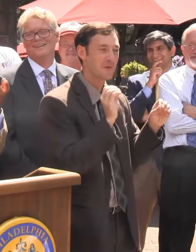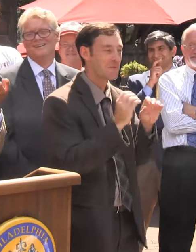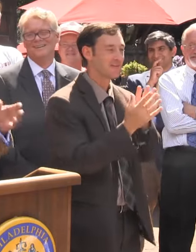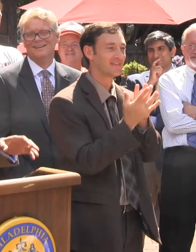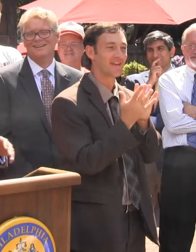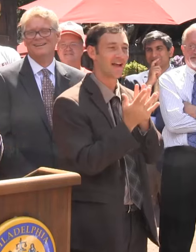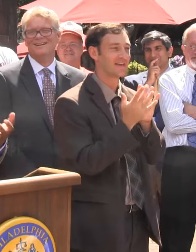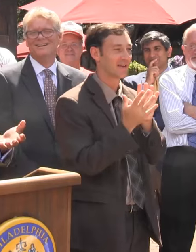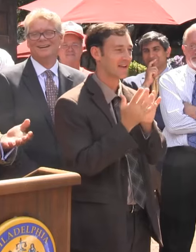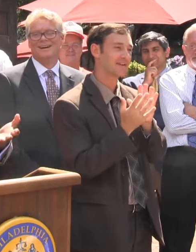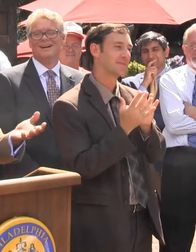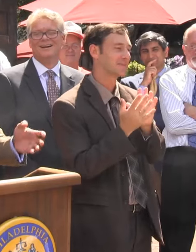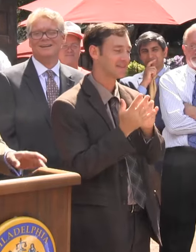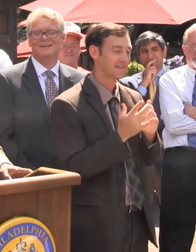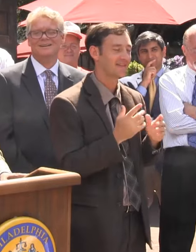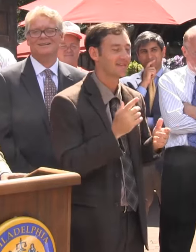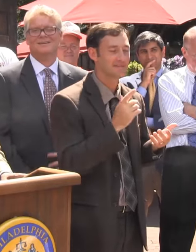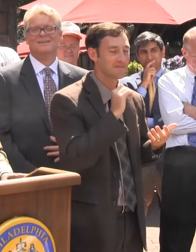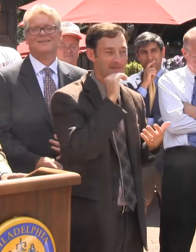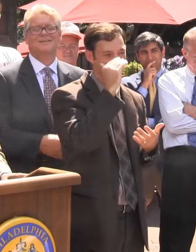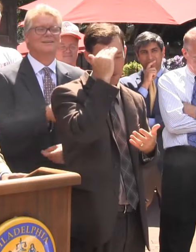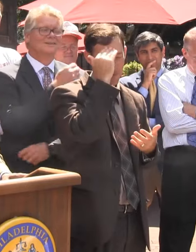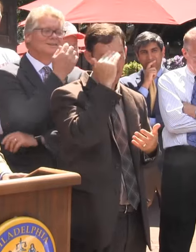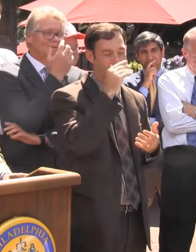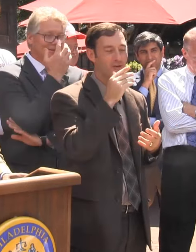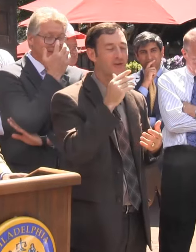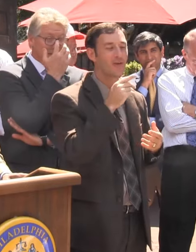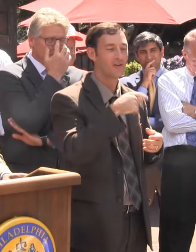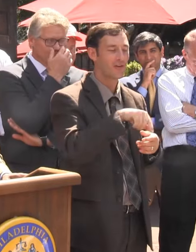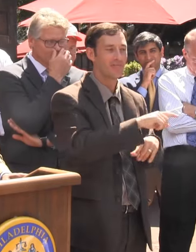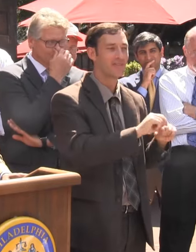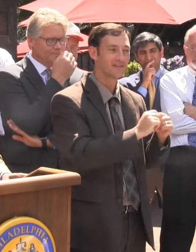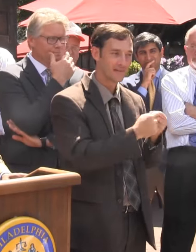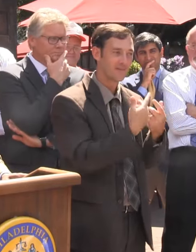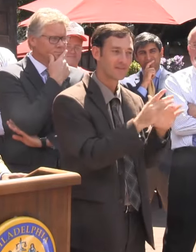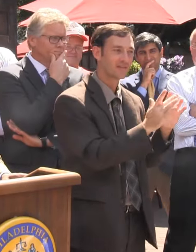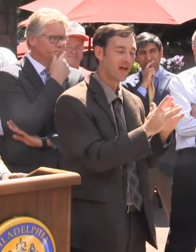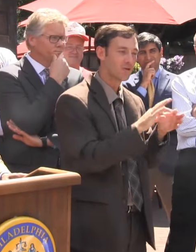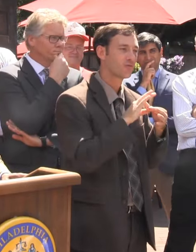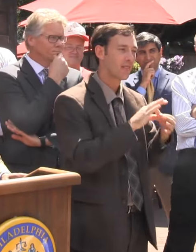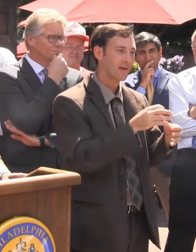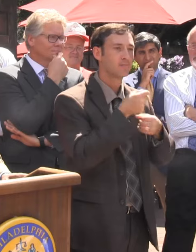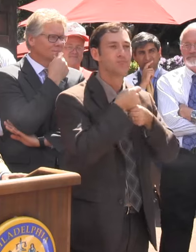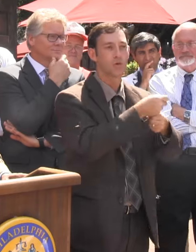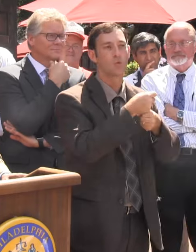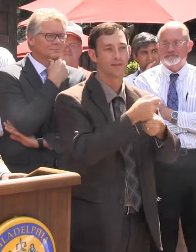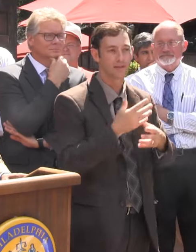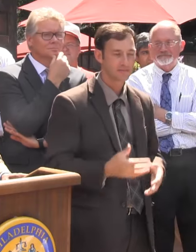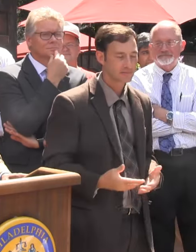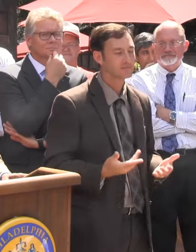me, I'm not aware that the team has been contacted about protesters. More often times than not